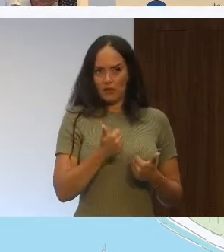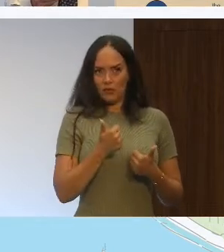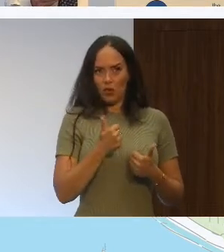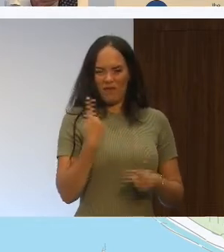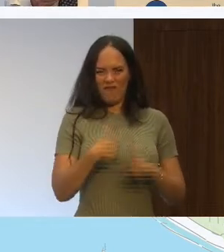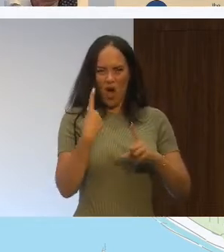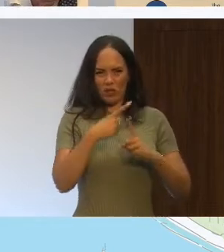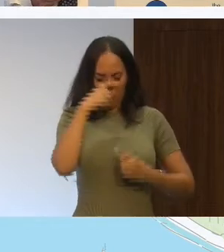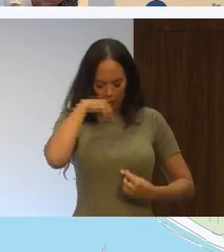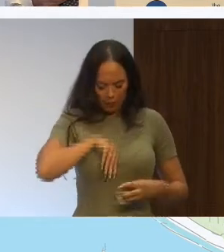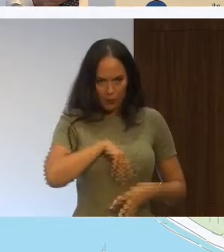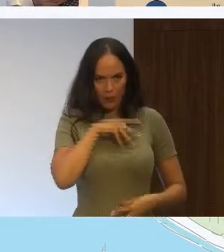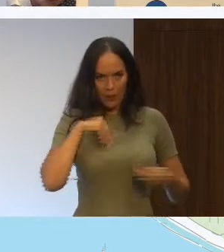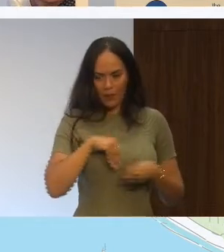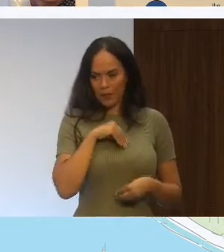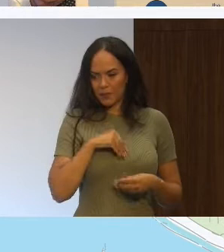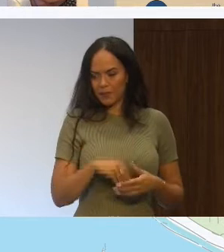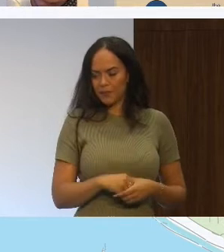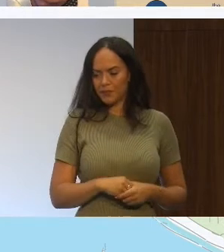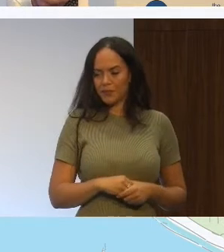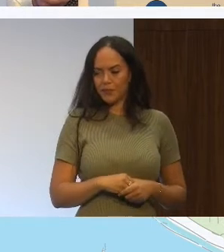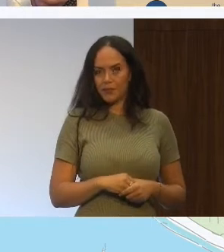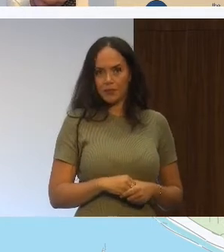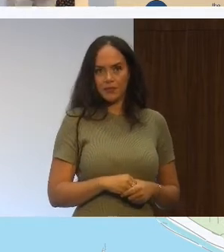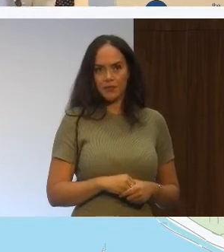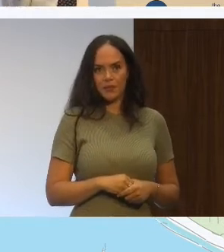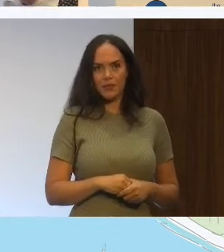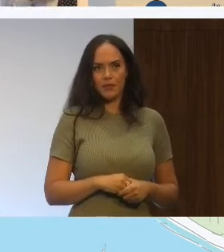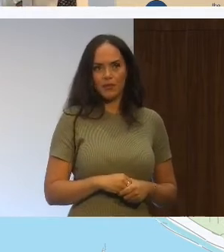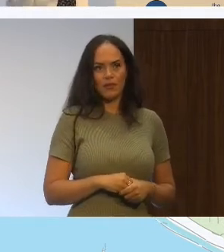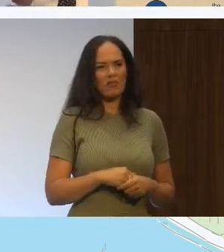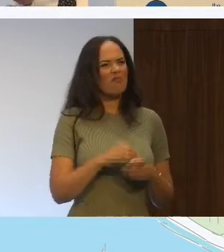and some people will have migraines where we sort of linger for a few days.